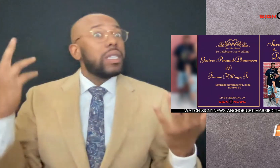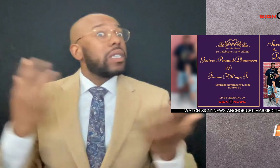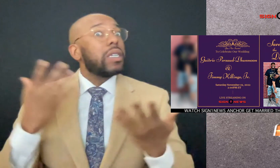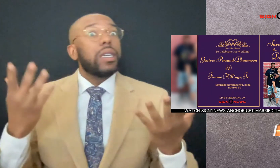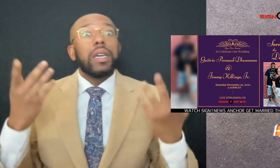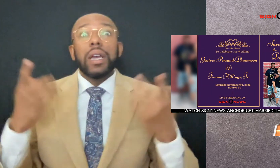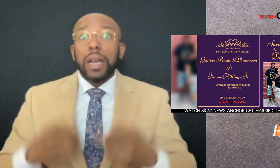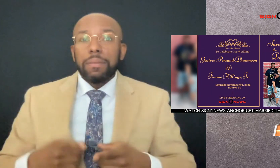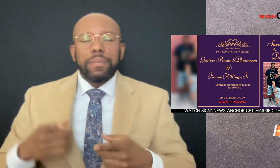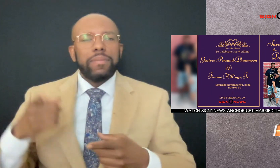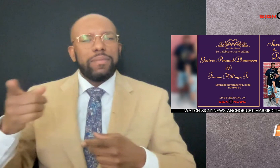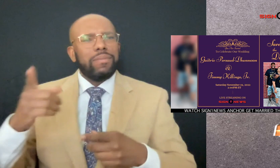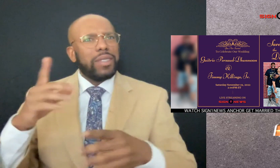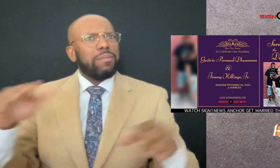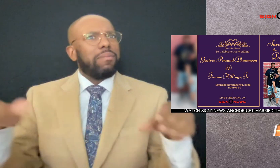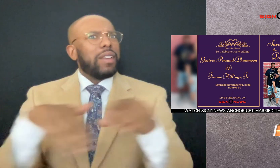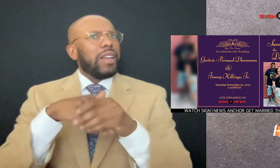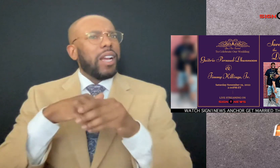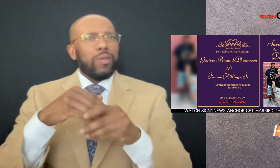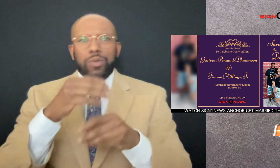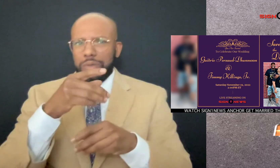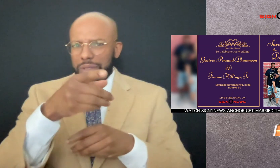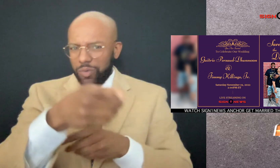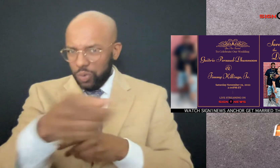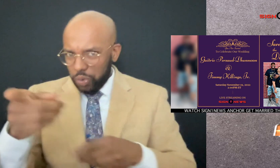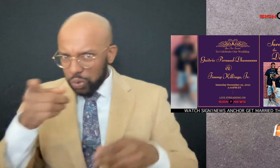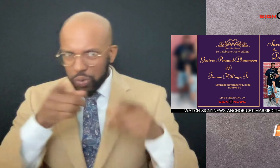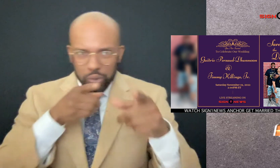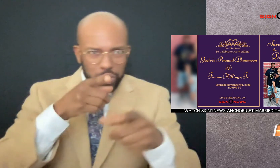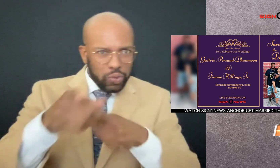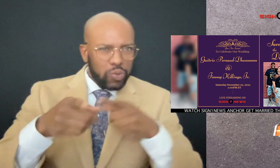She is getting married. And you are invited.